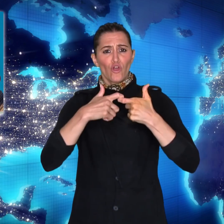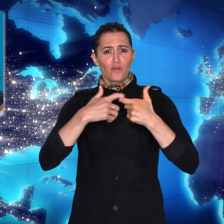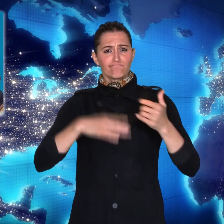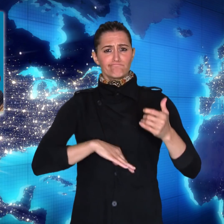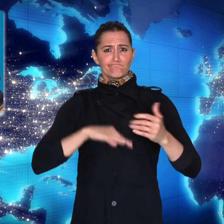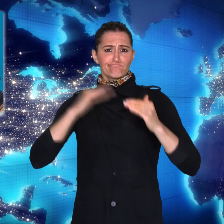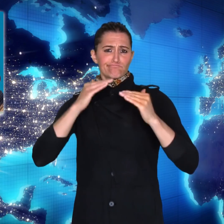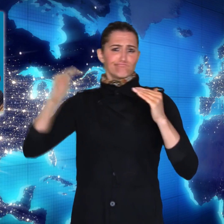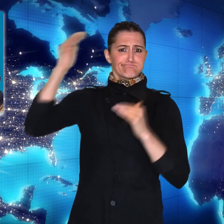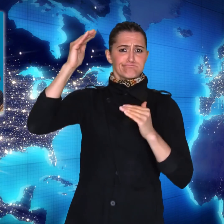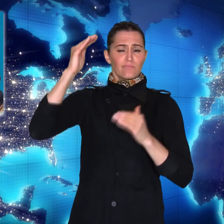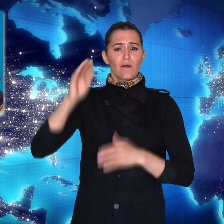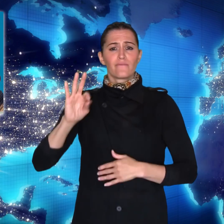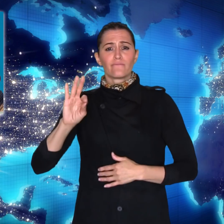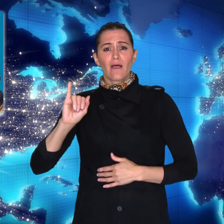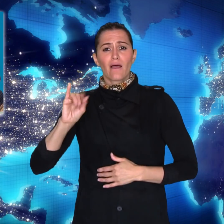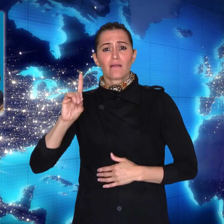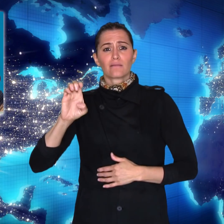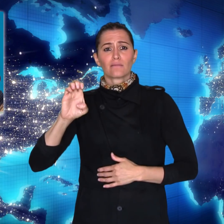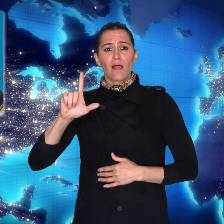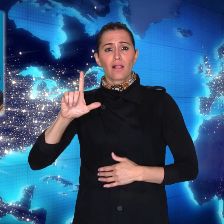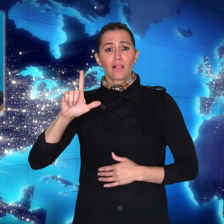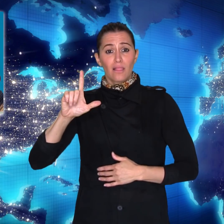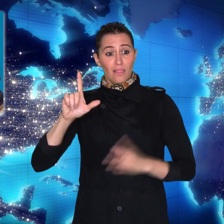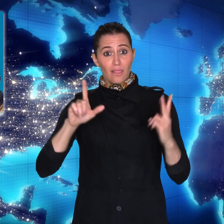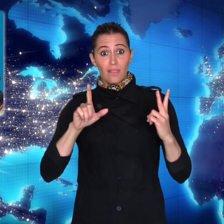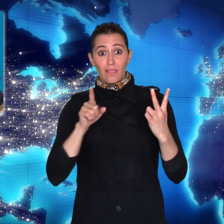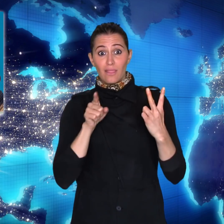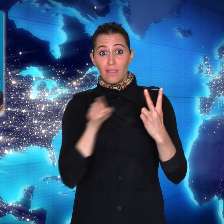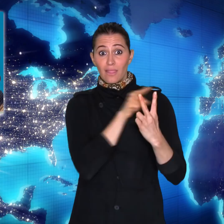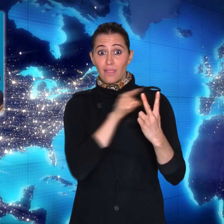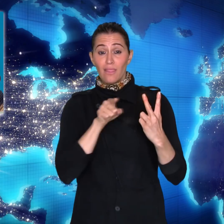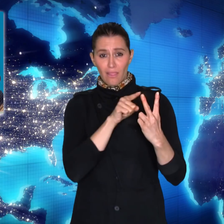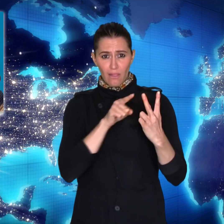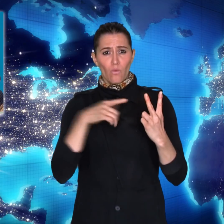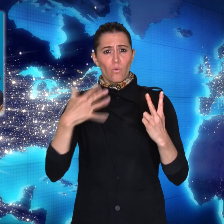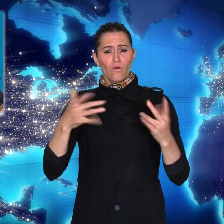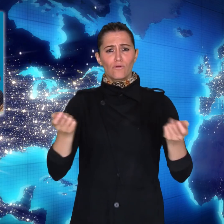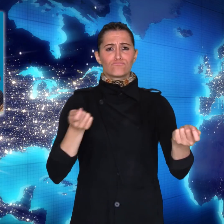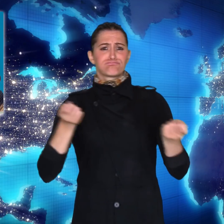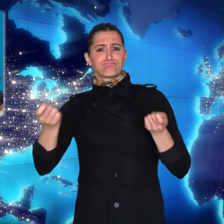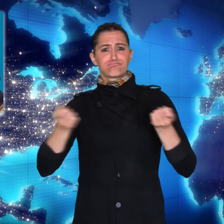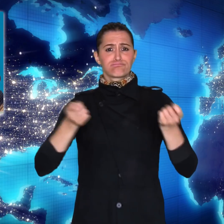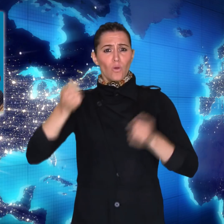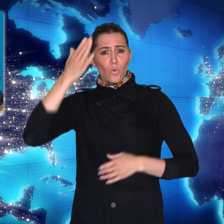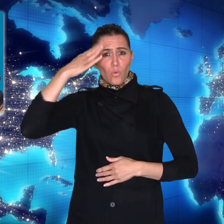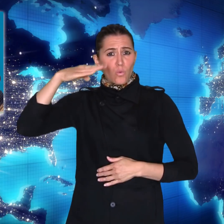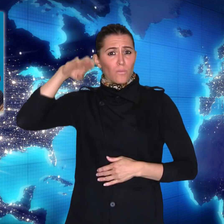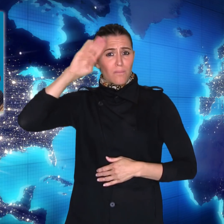under socialist rule.